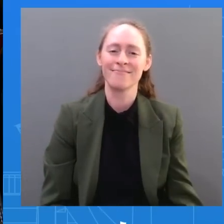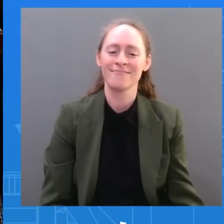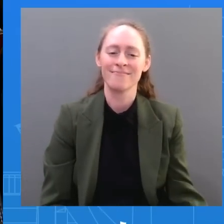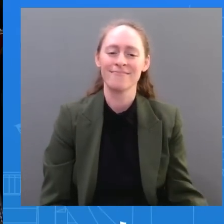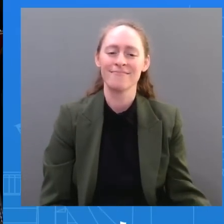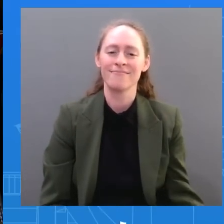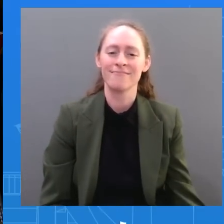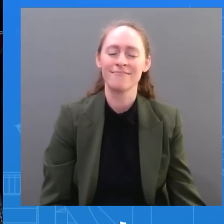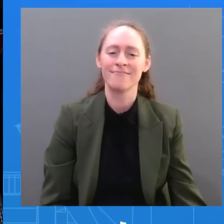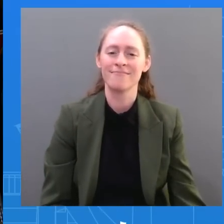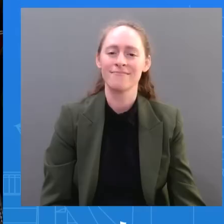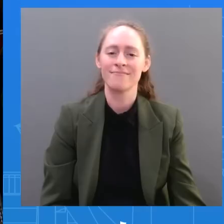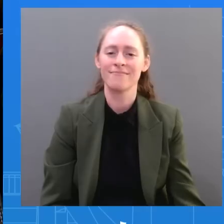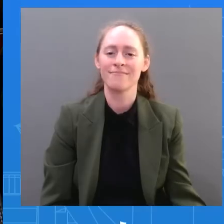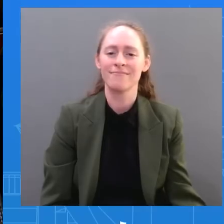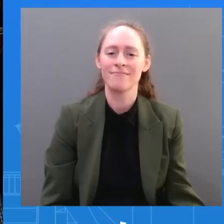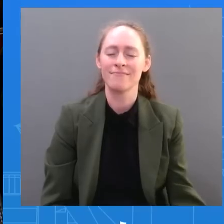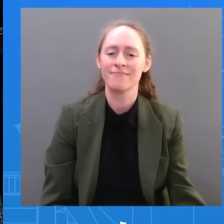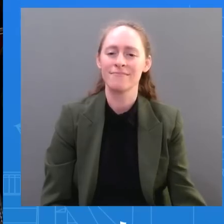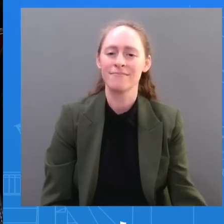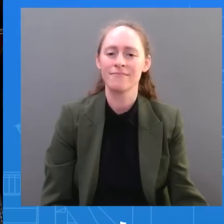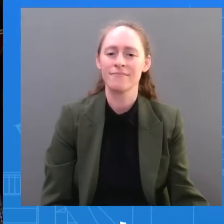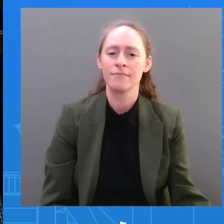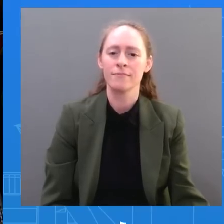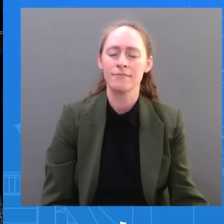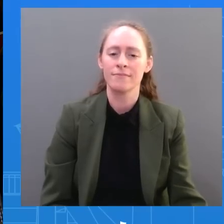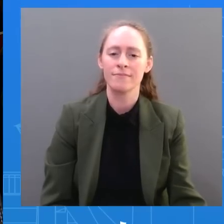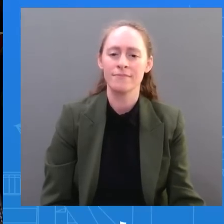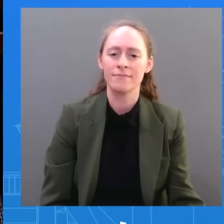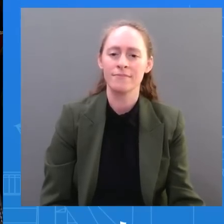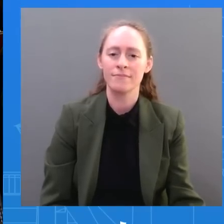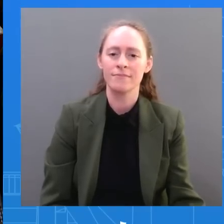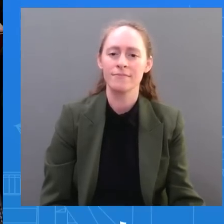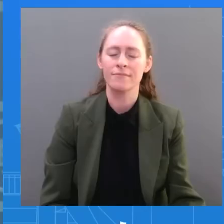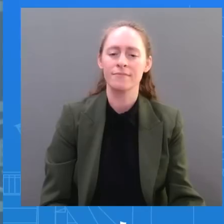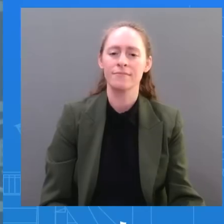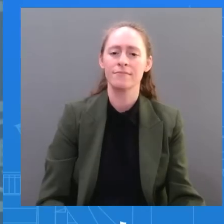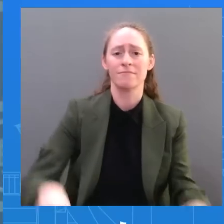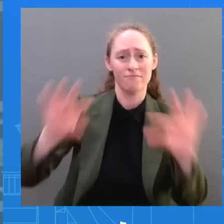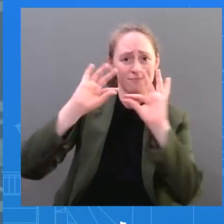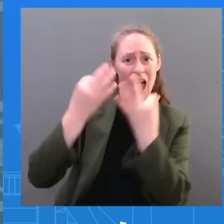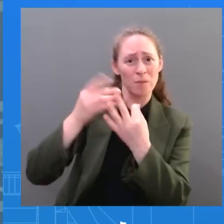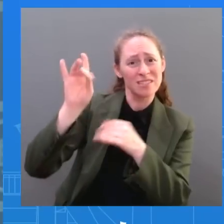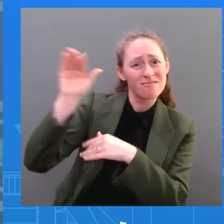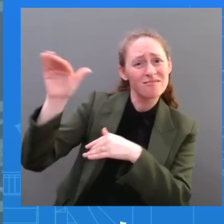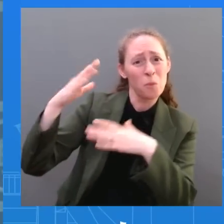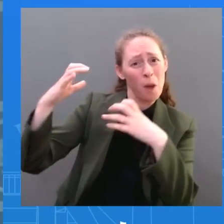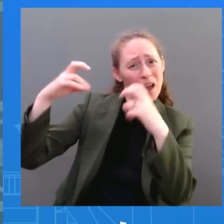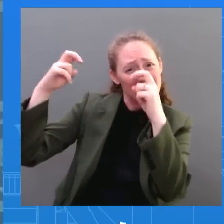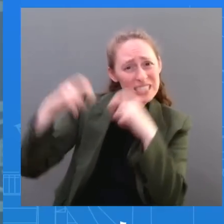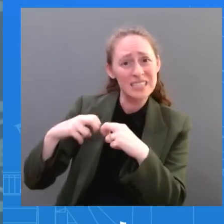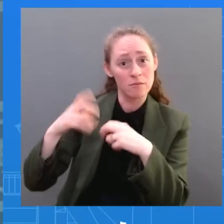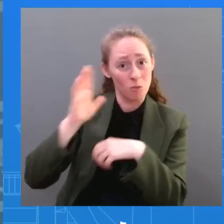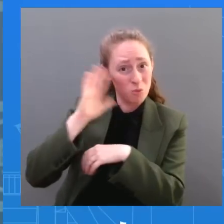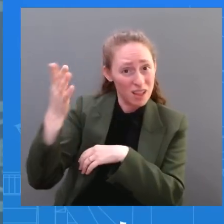After reading this letter, is that something that the White House at this point is considering? Ms. Jean-Pierre: I -- there's -- I just don't have anything to share on what communication